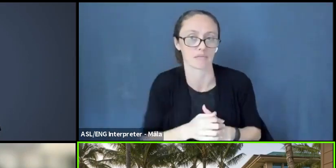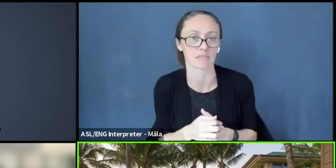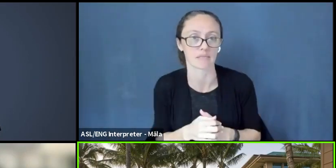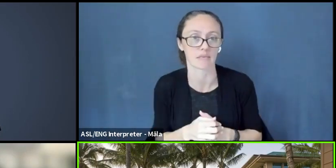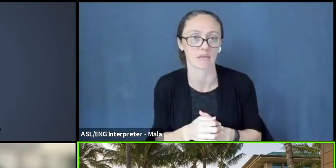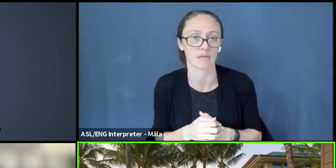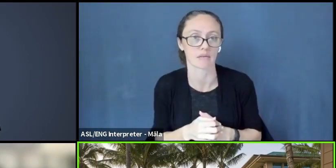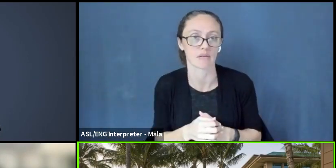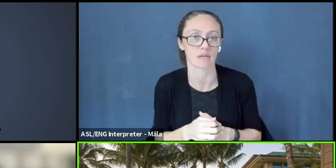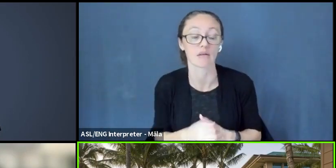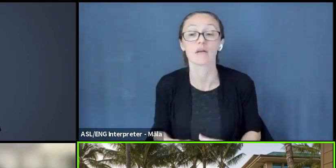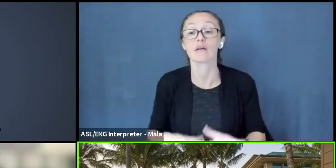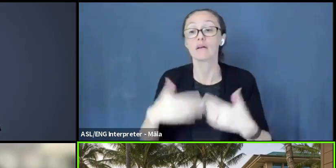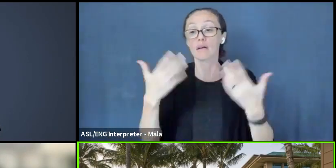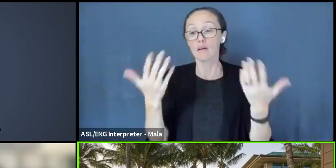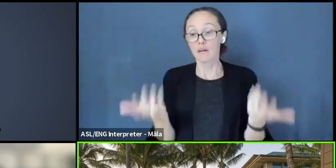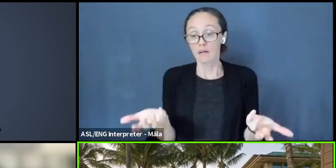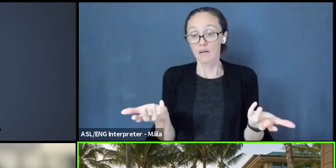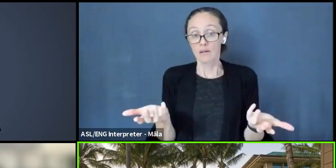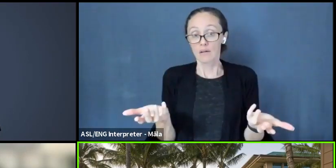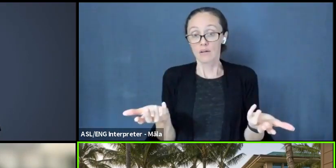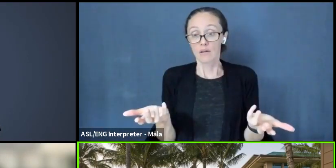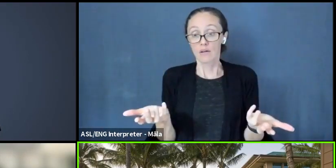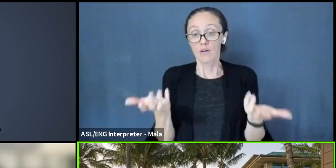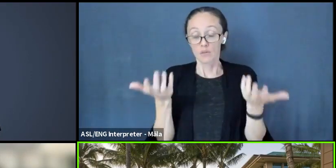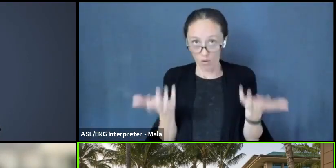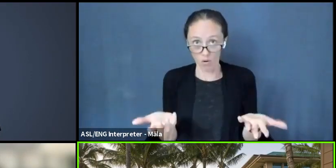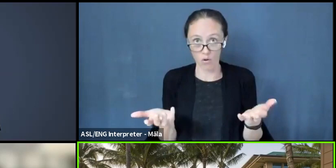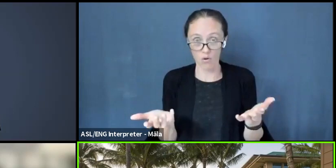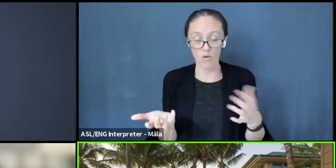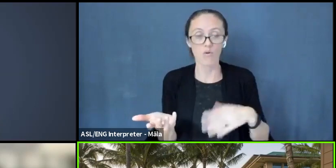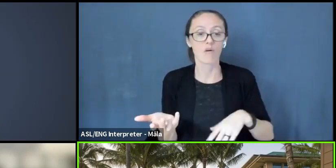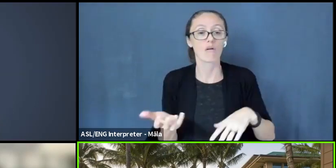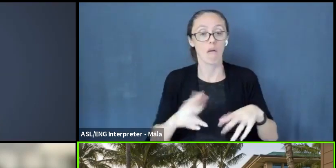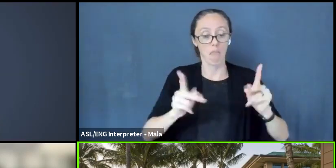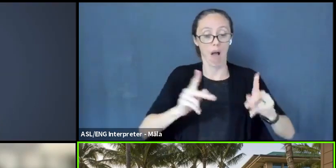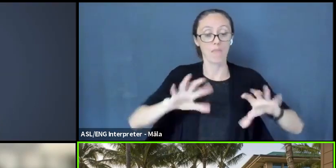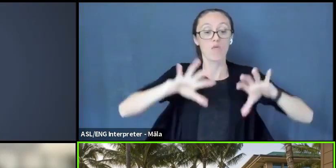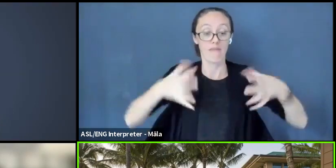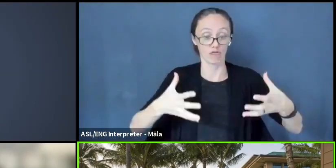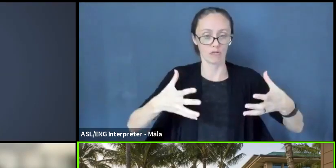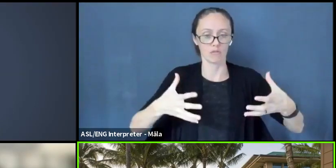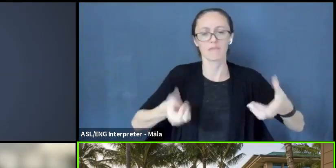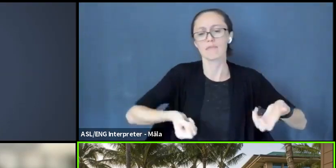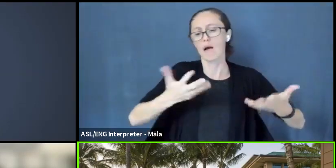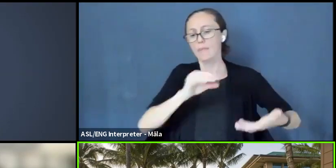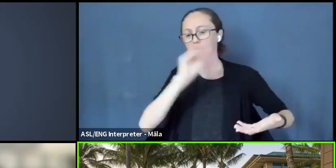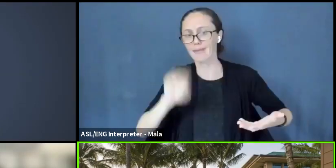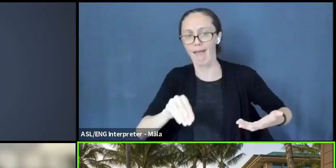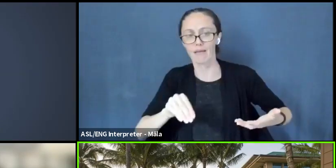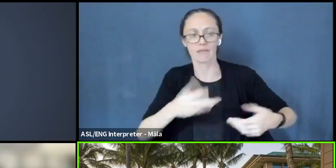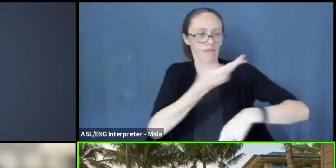And so you know, so amount of the population vaccinated, the amount of the population who